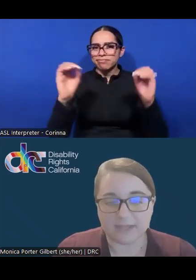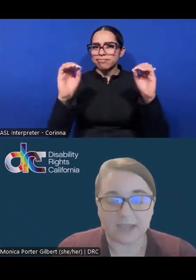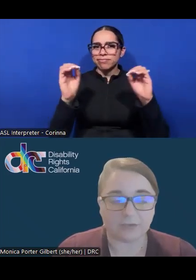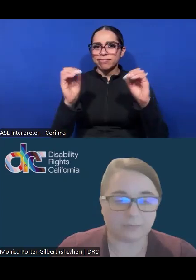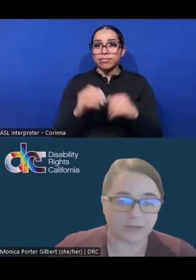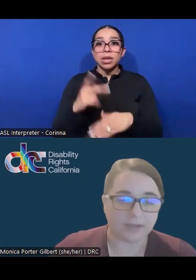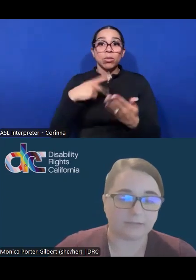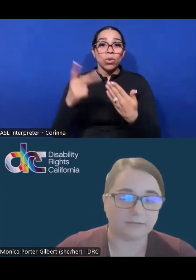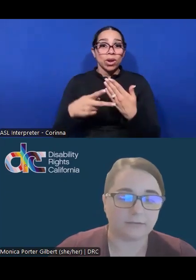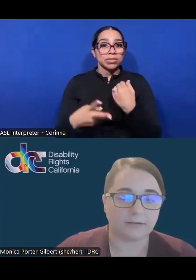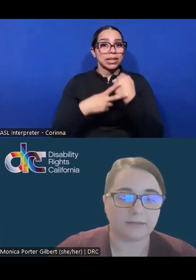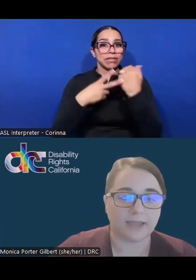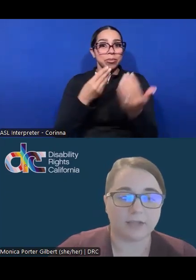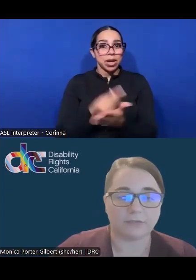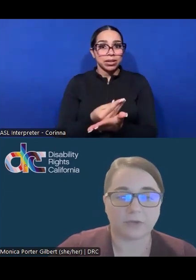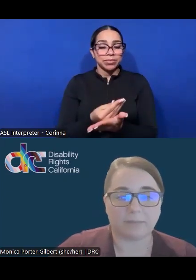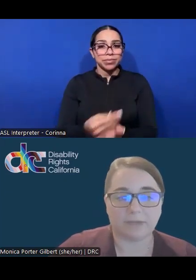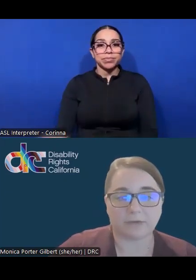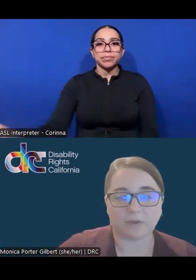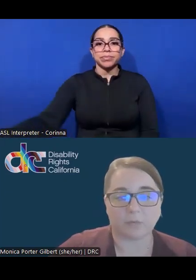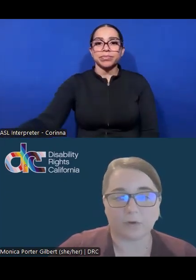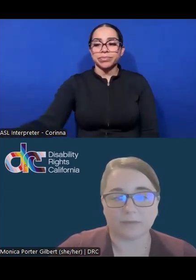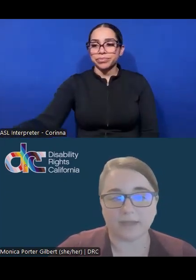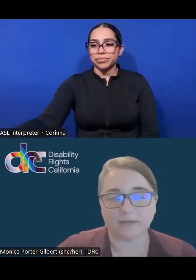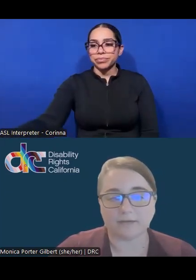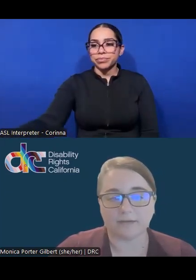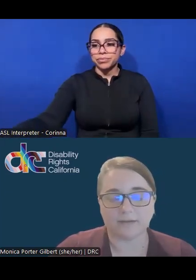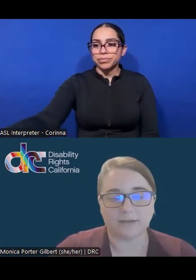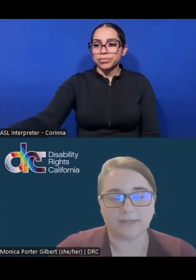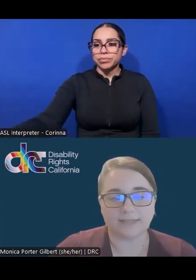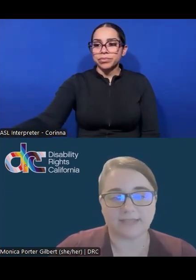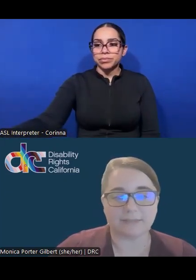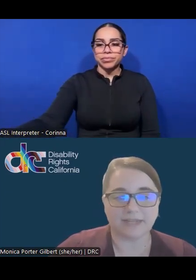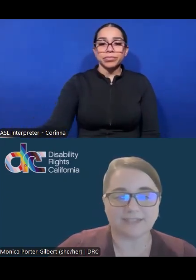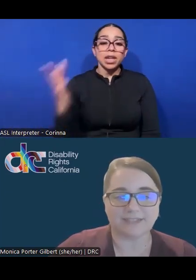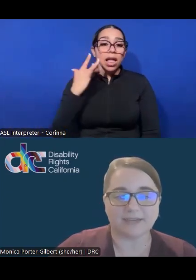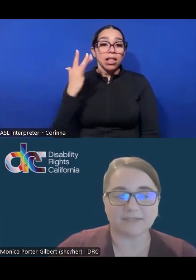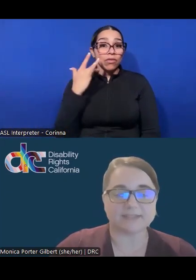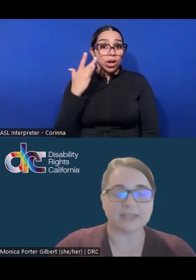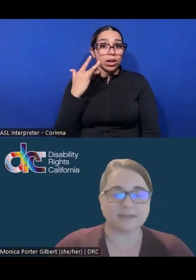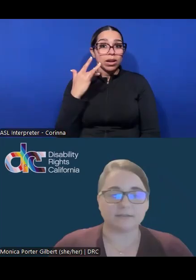In California, the California Peer-Run Warm line is estimated to save the state